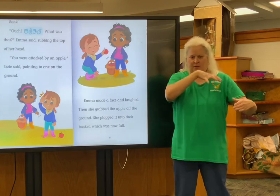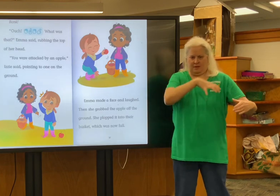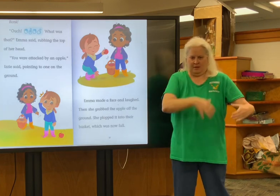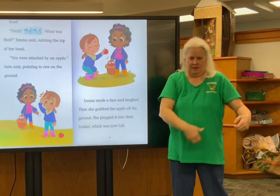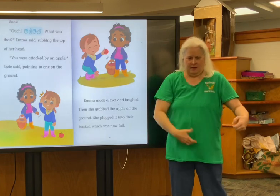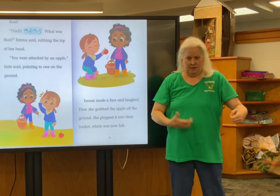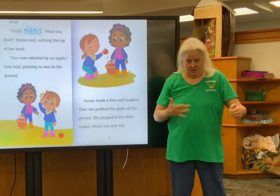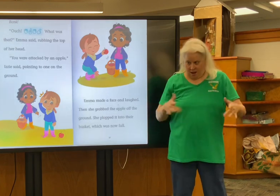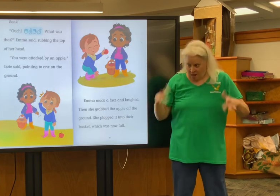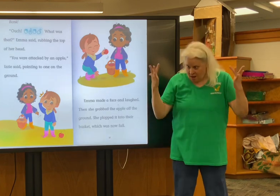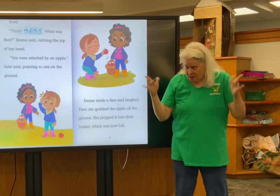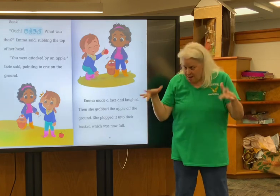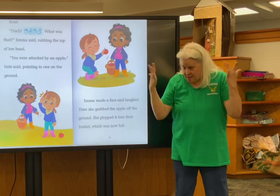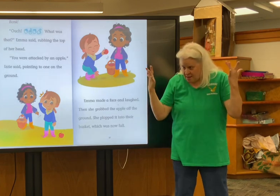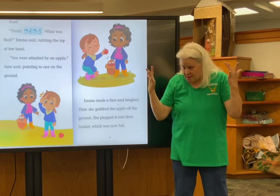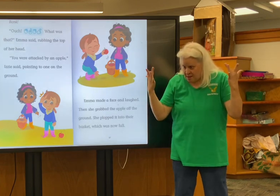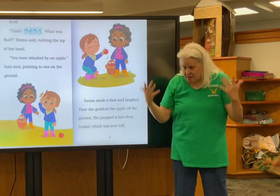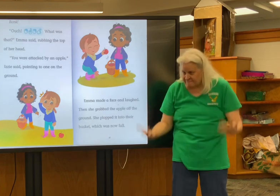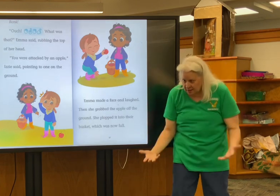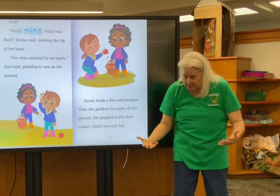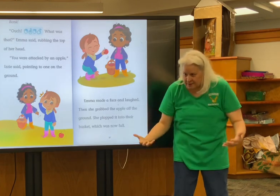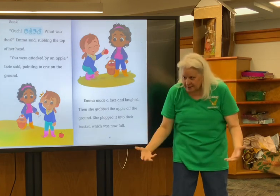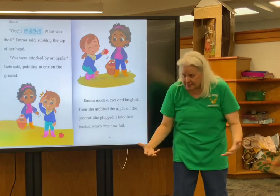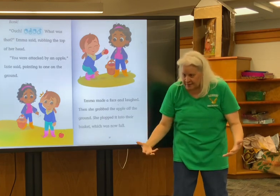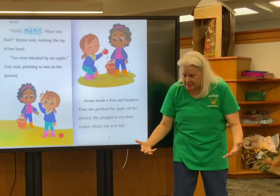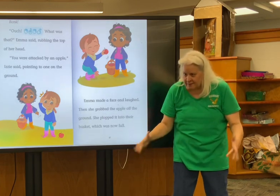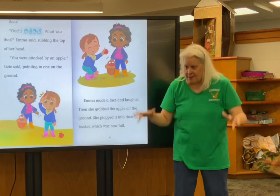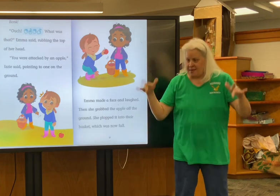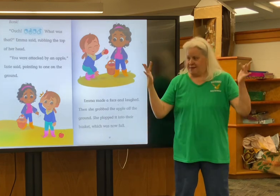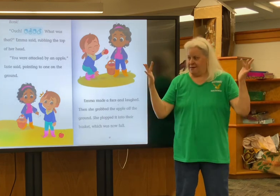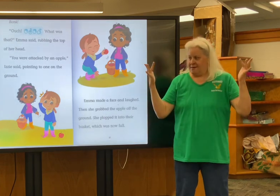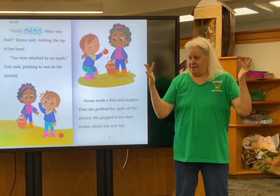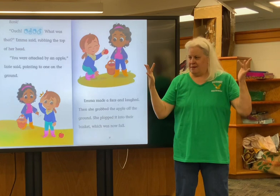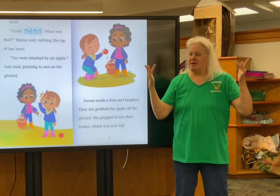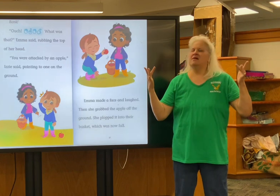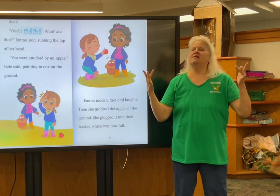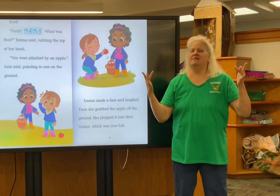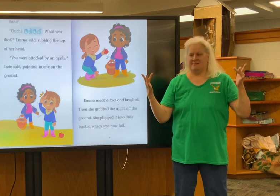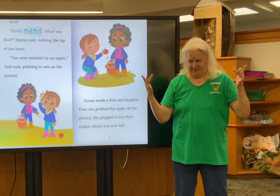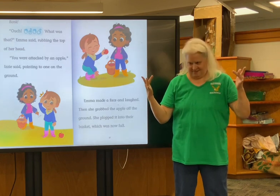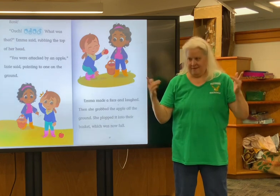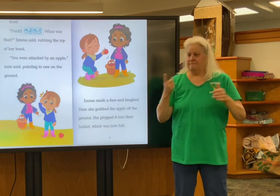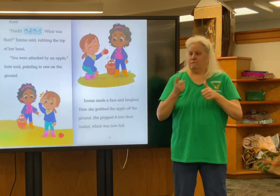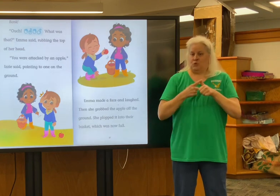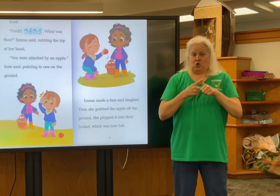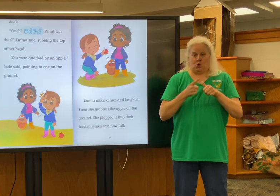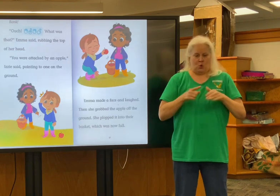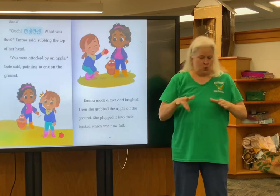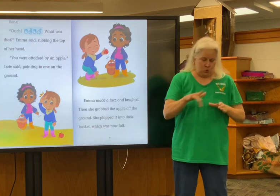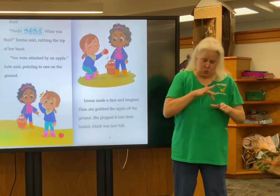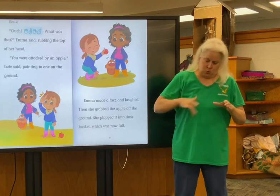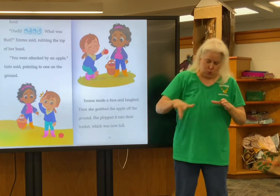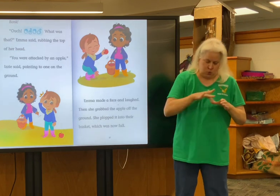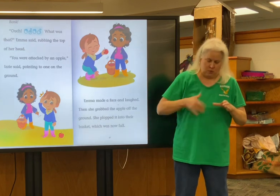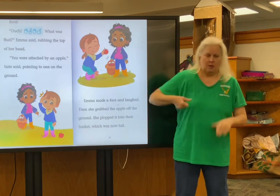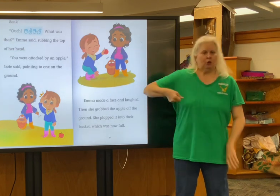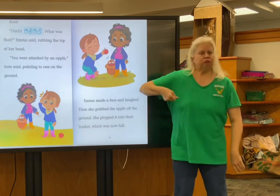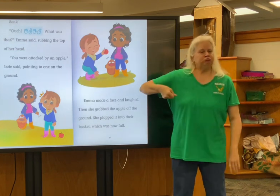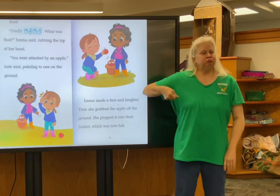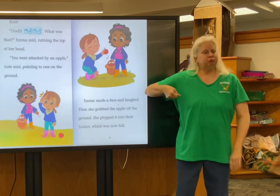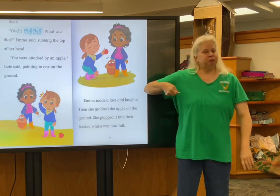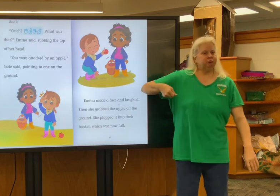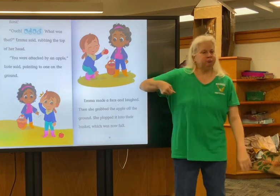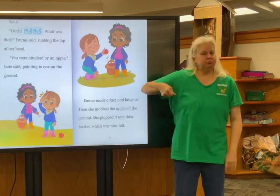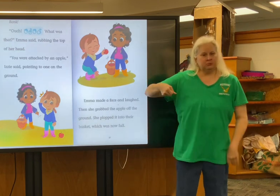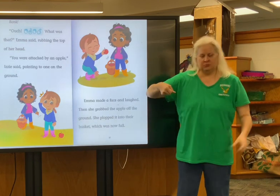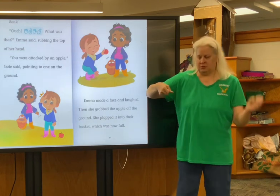And plopped it into their basket, which was now full. Do you think it was heavy or light?